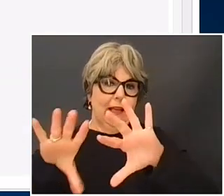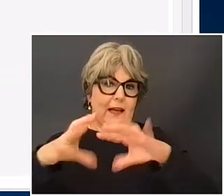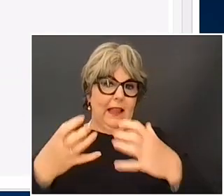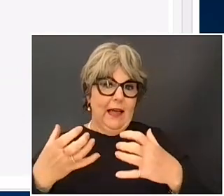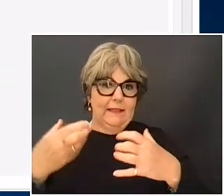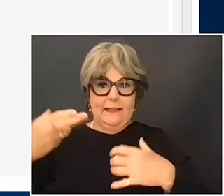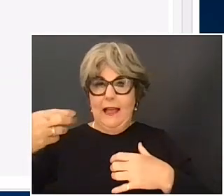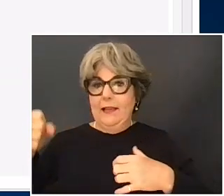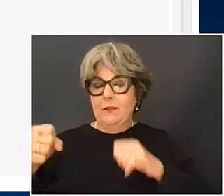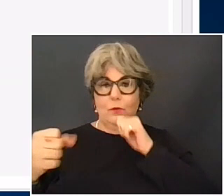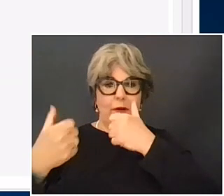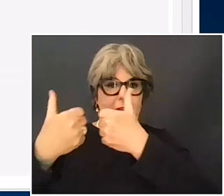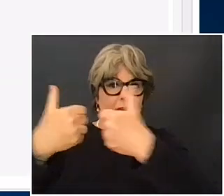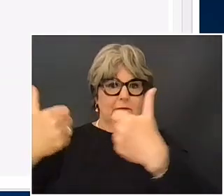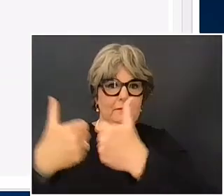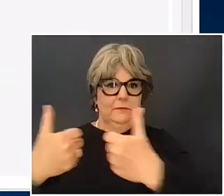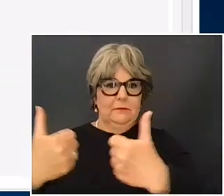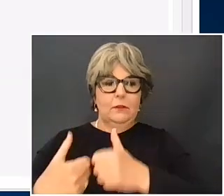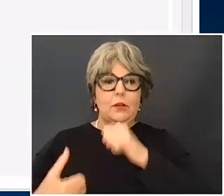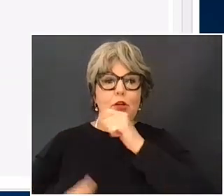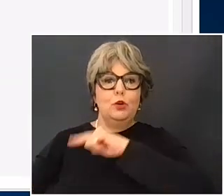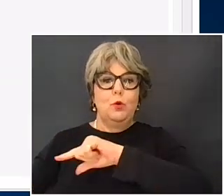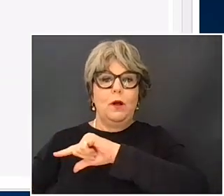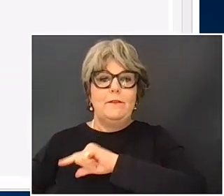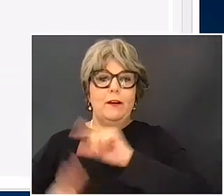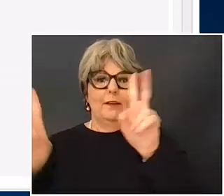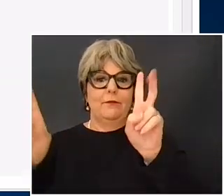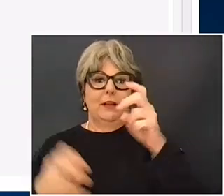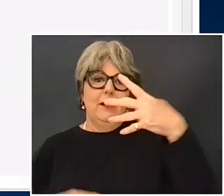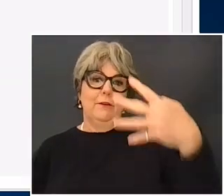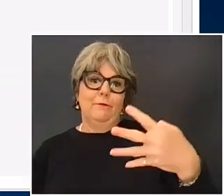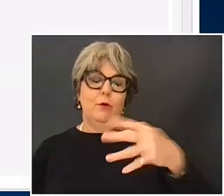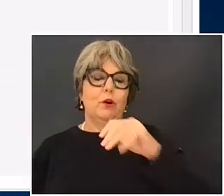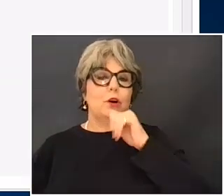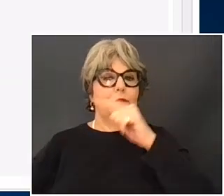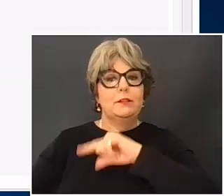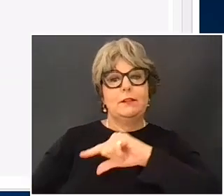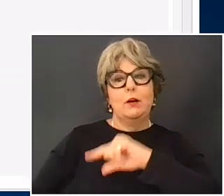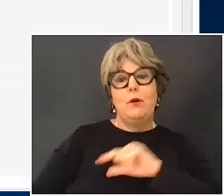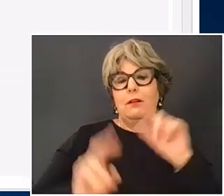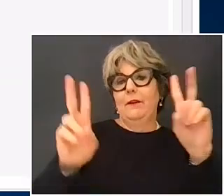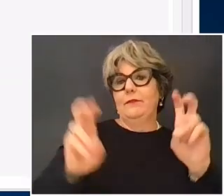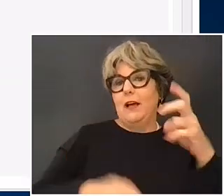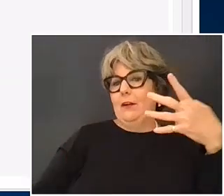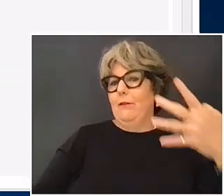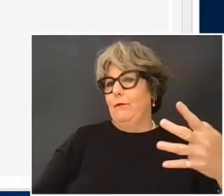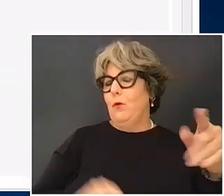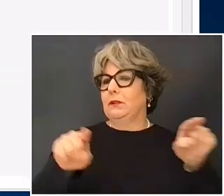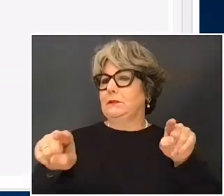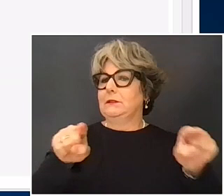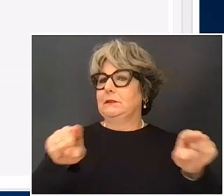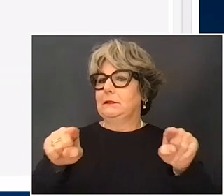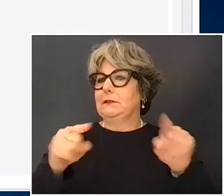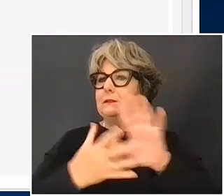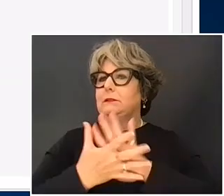by who's eligible for Title IV and who's not eligible for Title IV. So I think that's where it gets- there's a